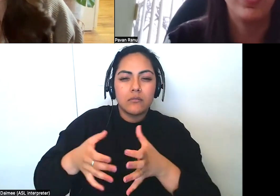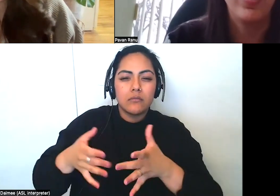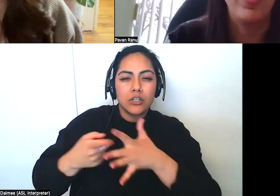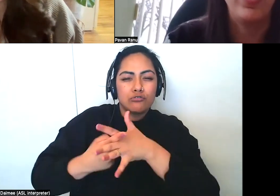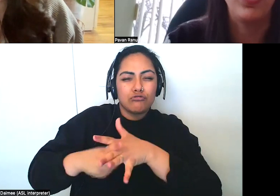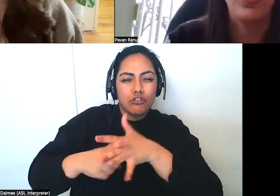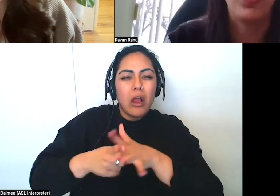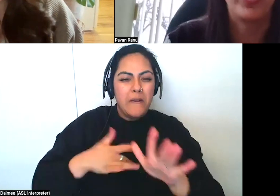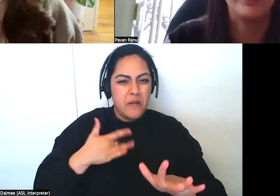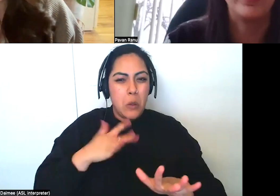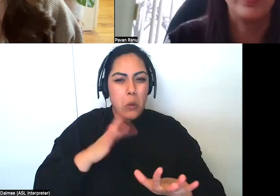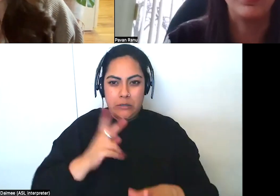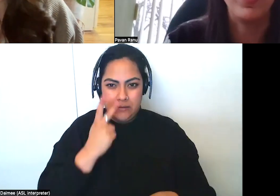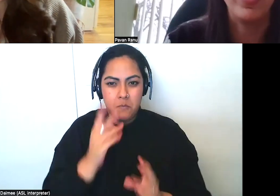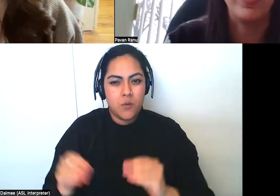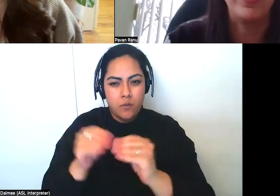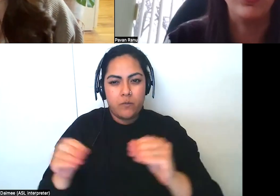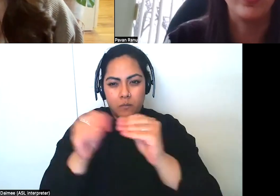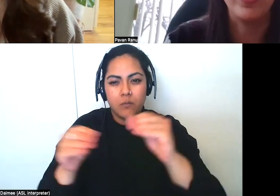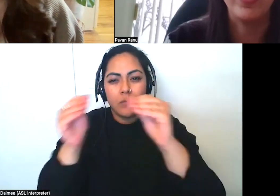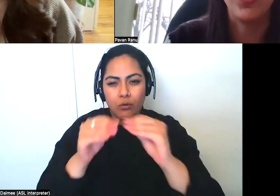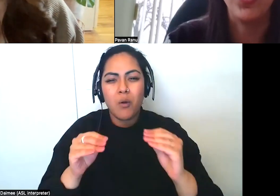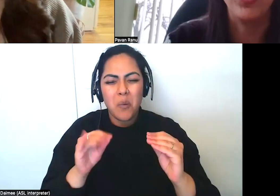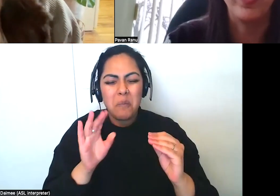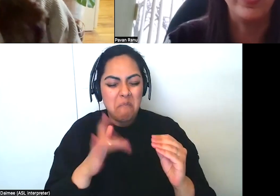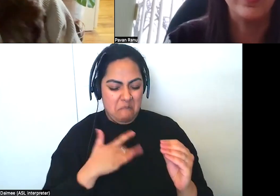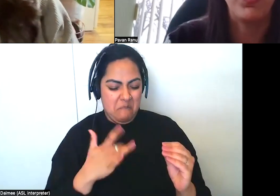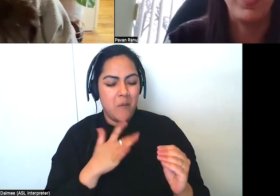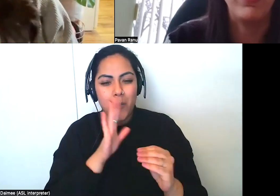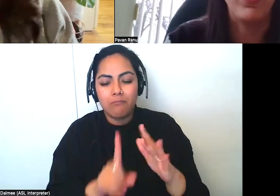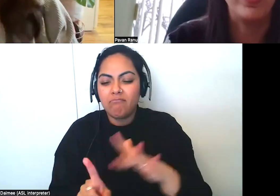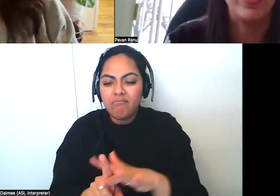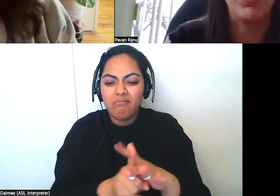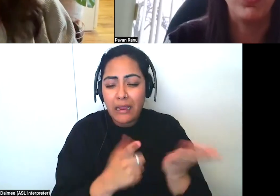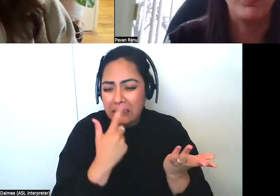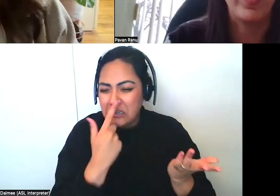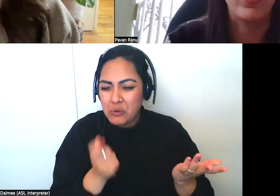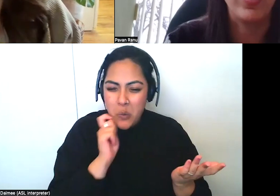I think we're gonna see some interesting and cool things that we may have not seen before, but that